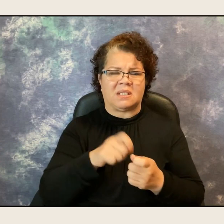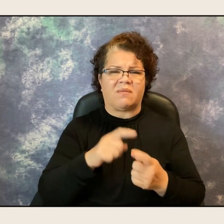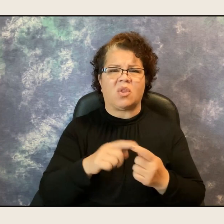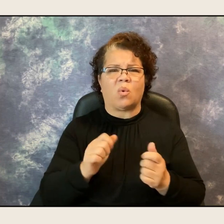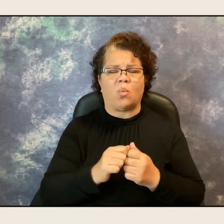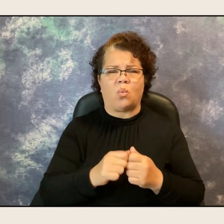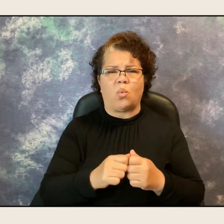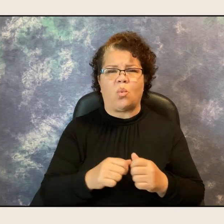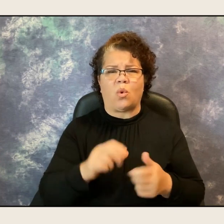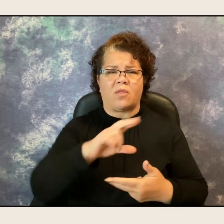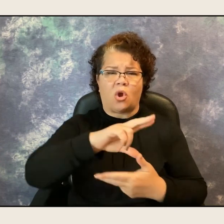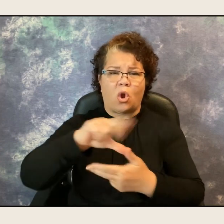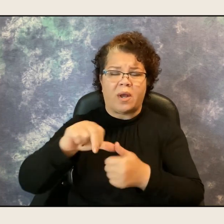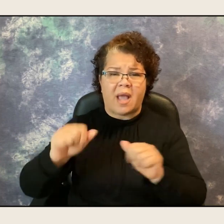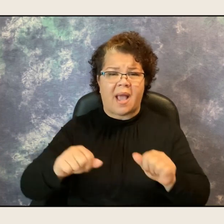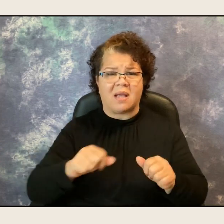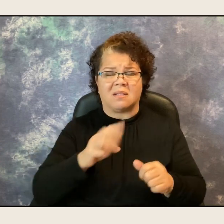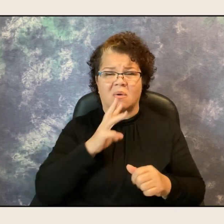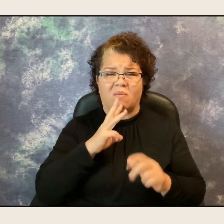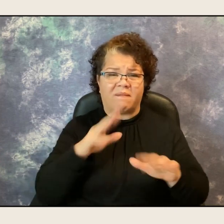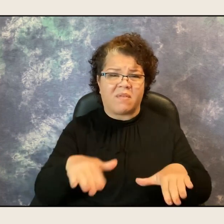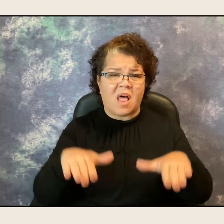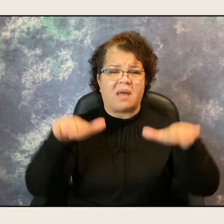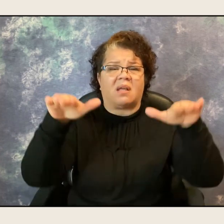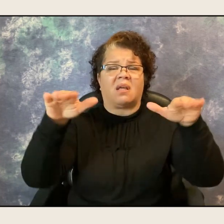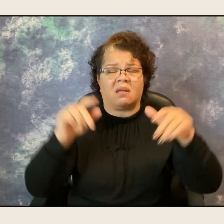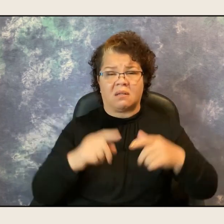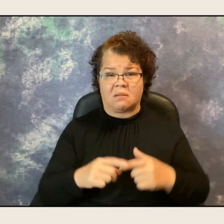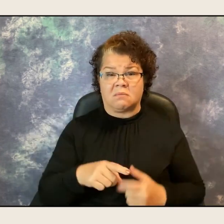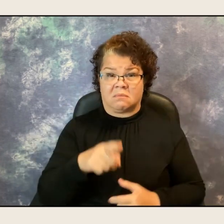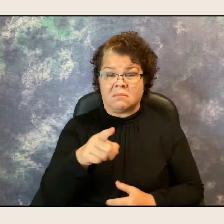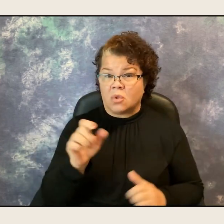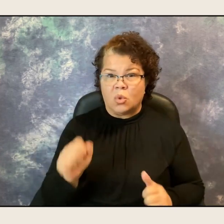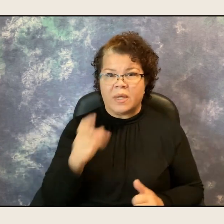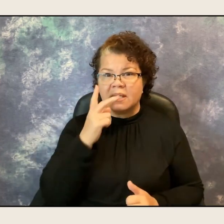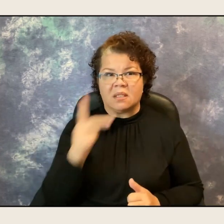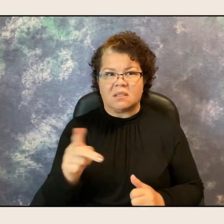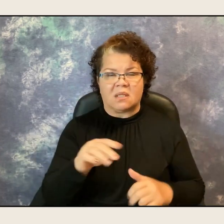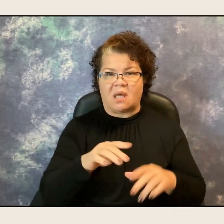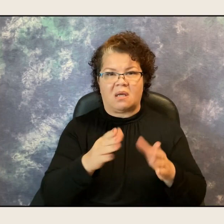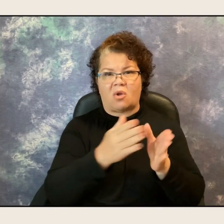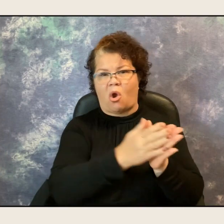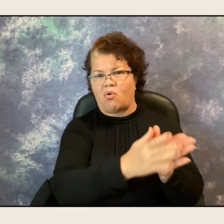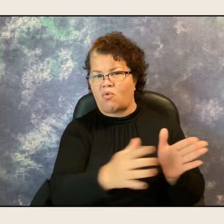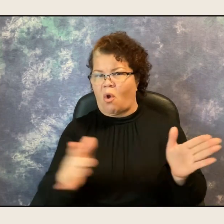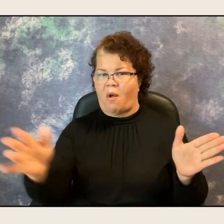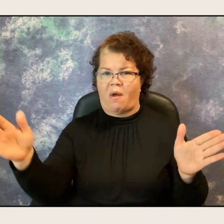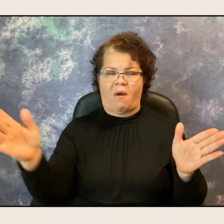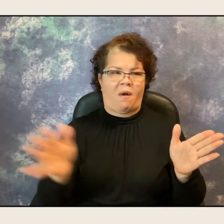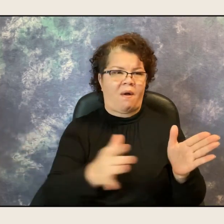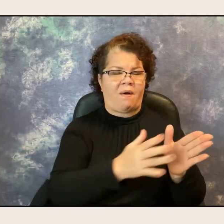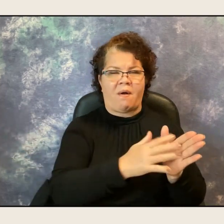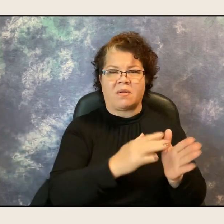but really, you could just see it across, across different types of natural disasters and climate concerns.